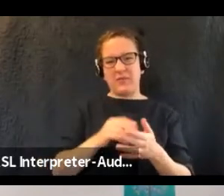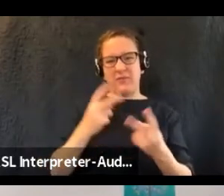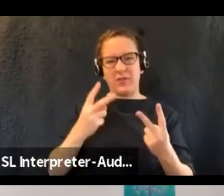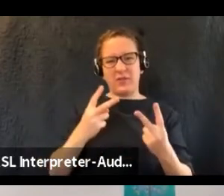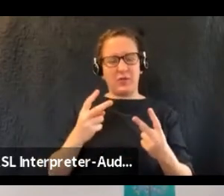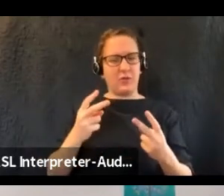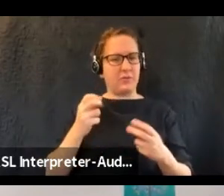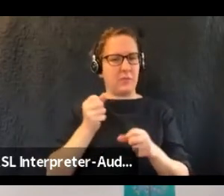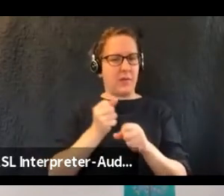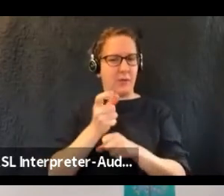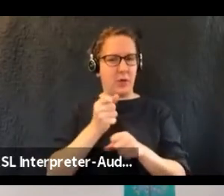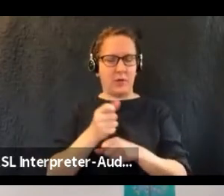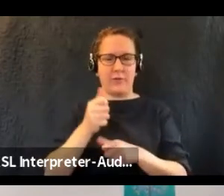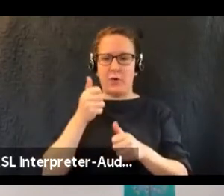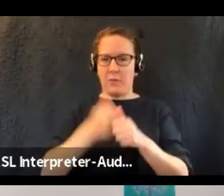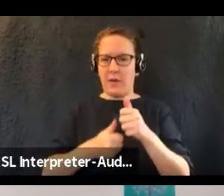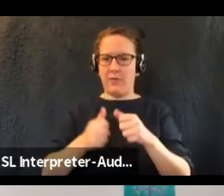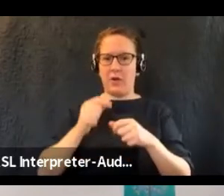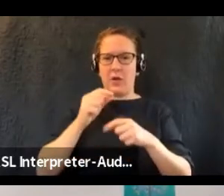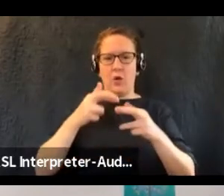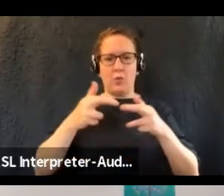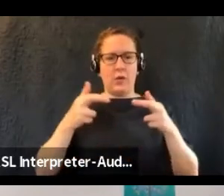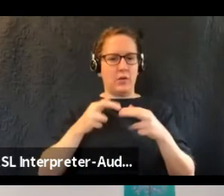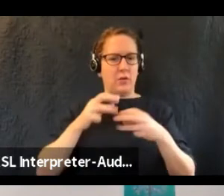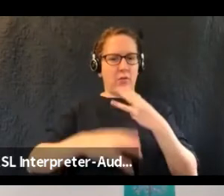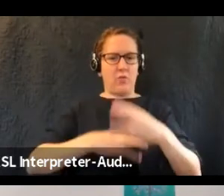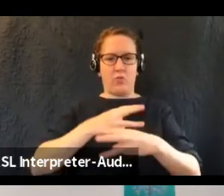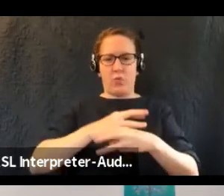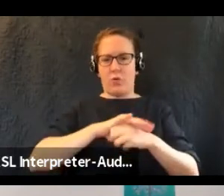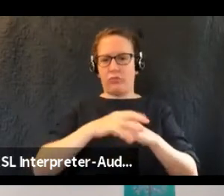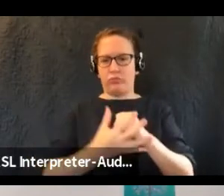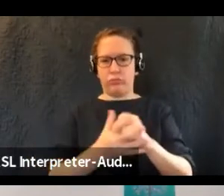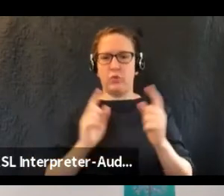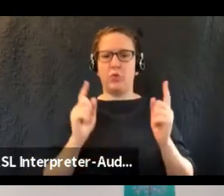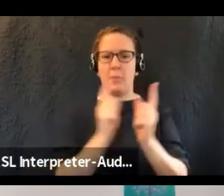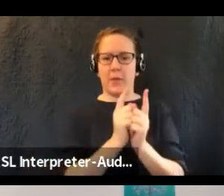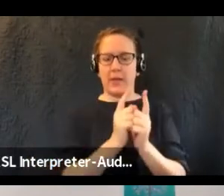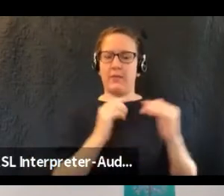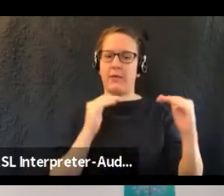world to meet their counterparts in the U.S.